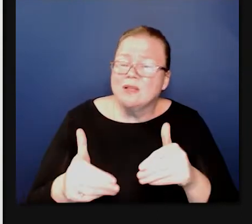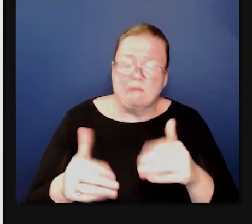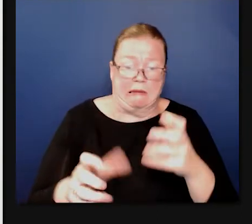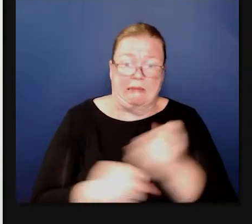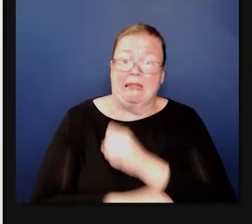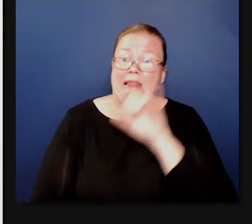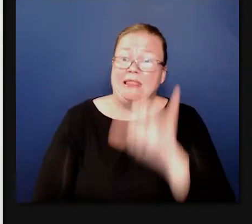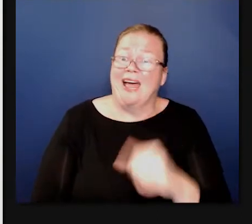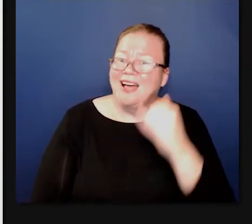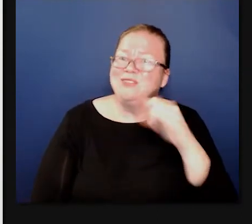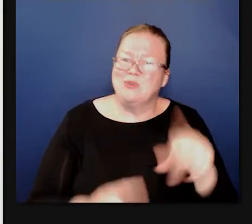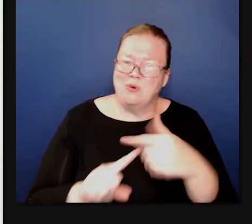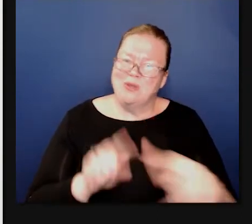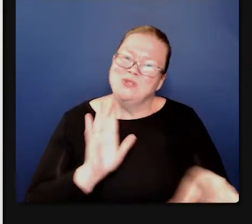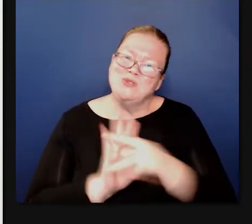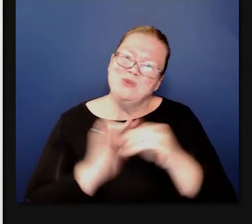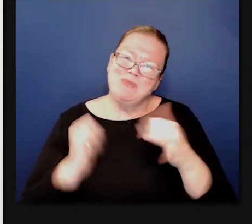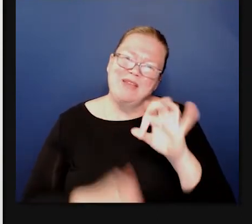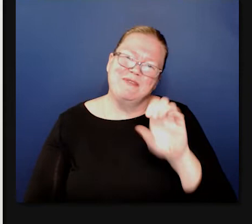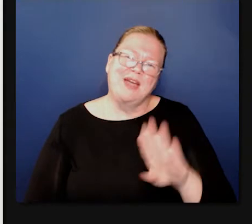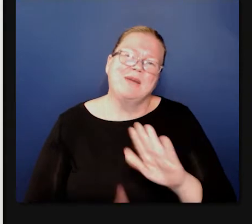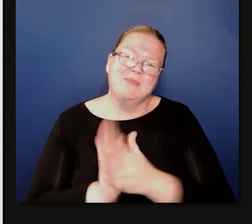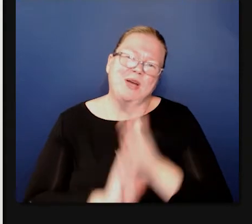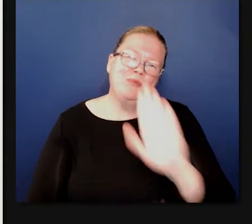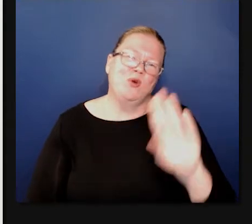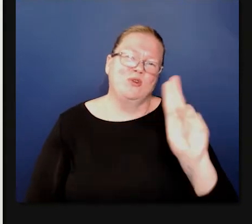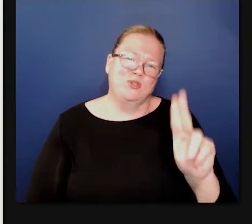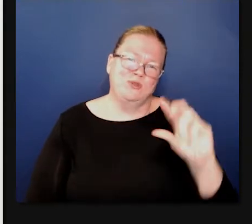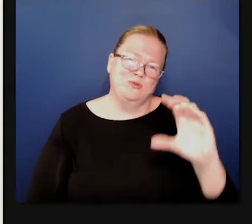You get this when you choose PlayFab to be your UGC provider.